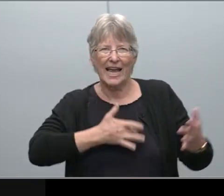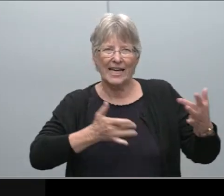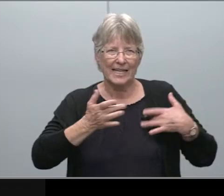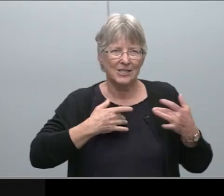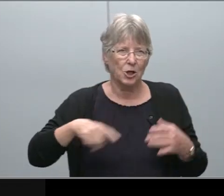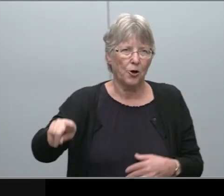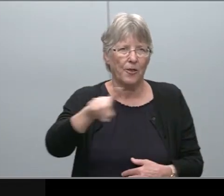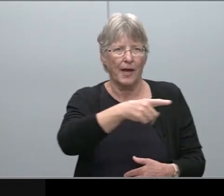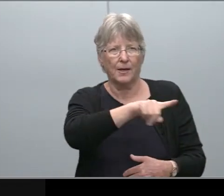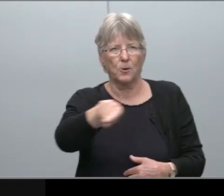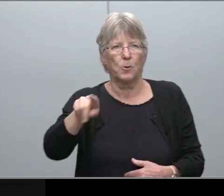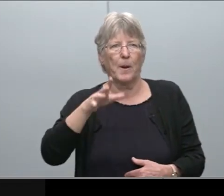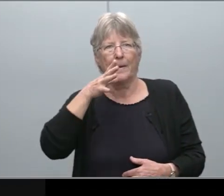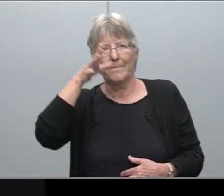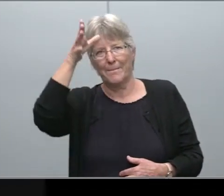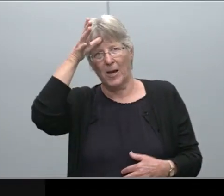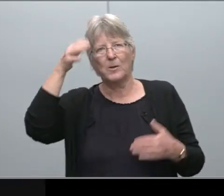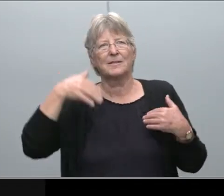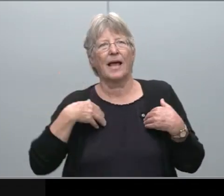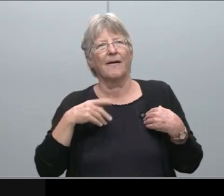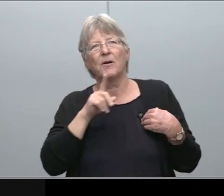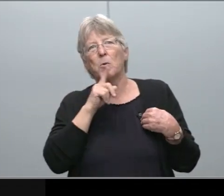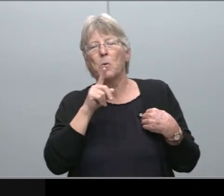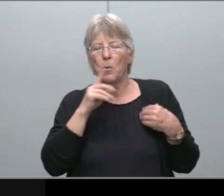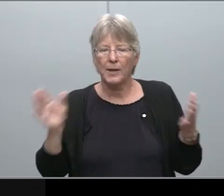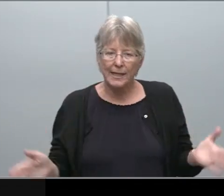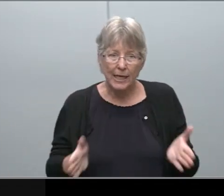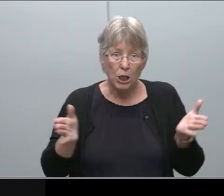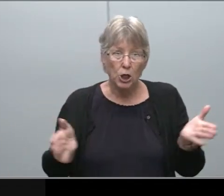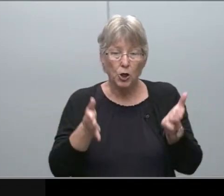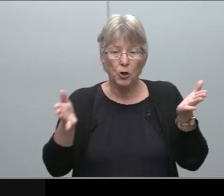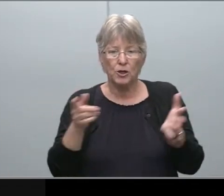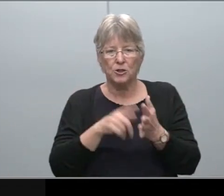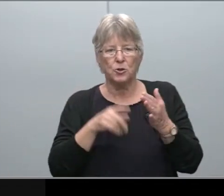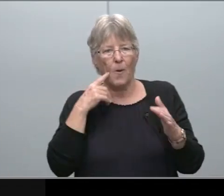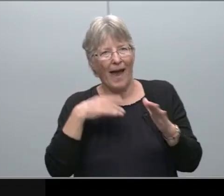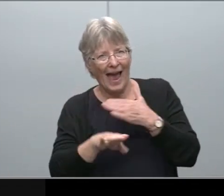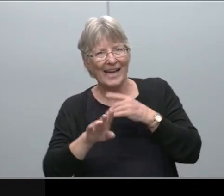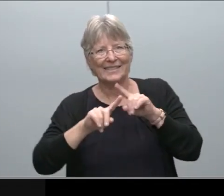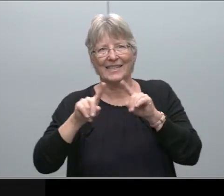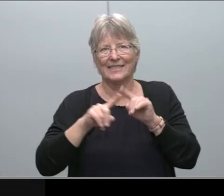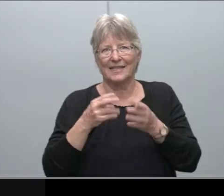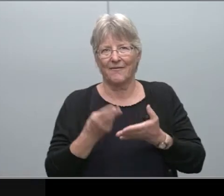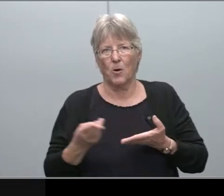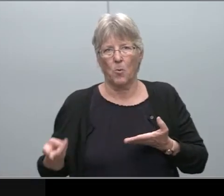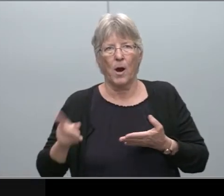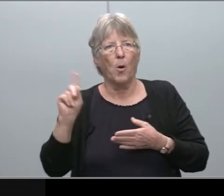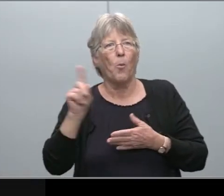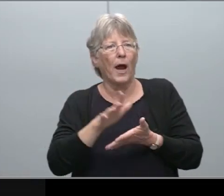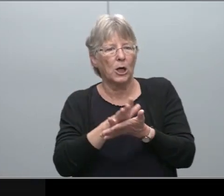And again, just, we recognize that being on camera's not the most comfortable thing for everyone.